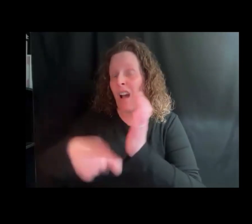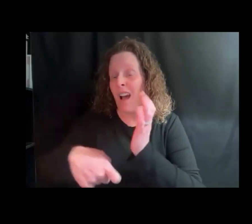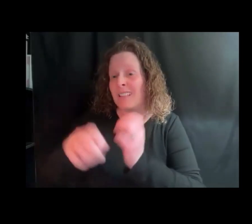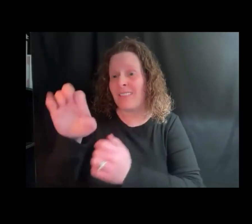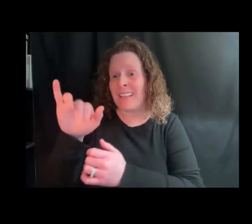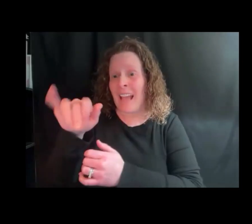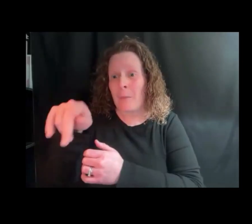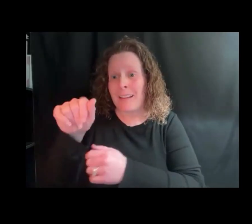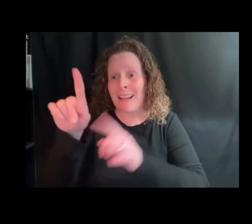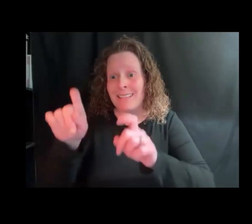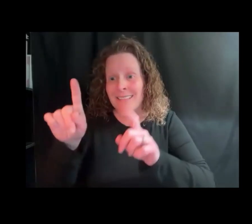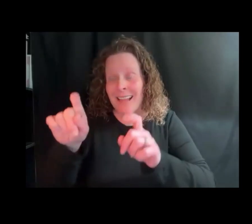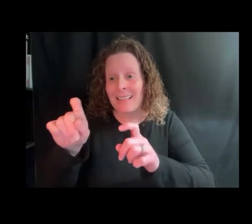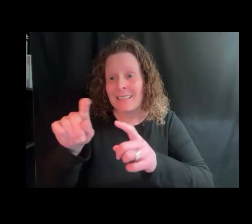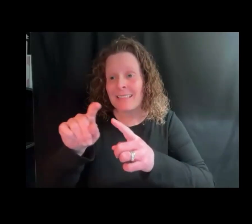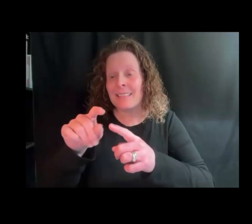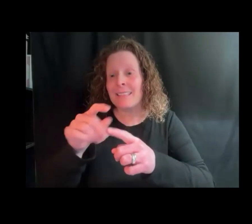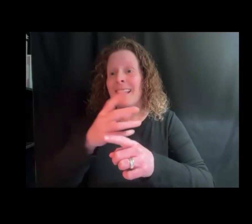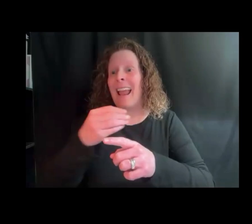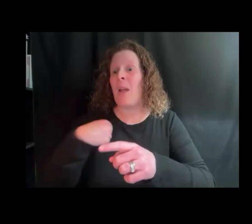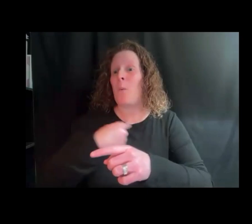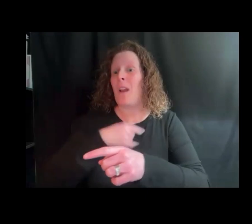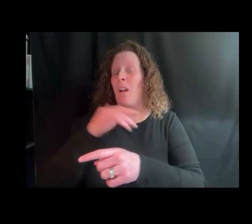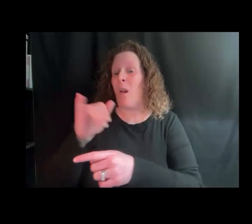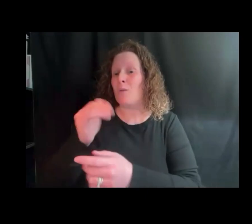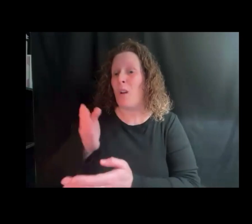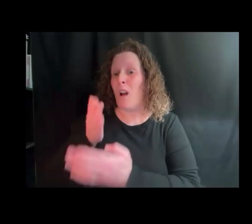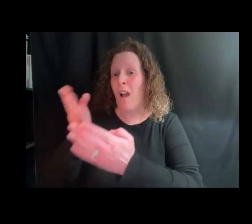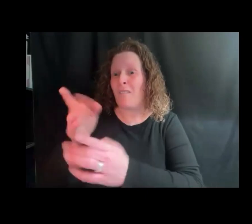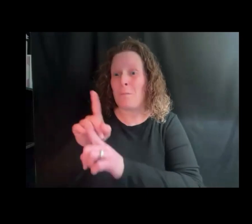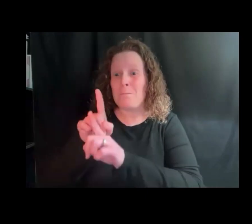to help cover half the cost of the EIPA test.